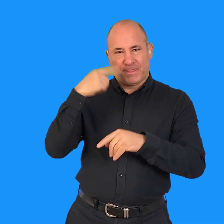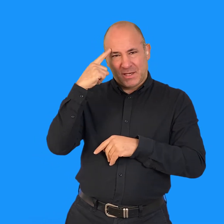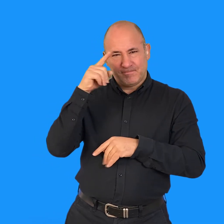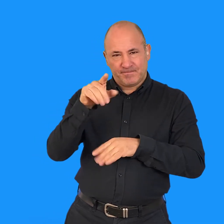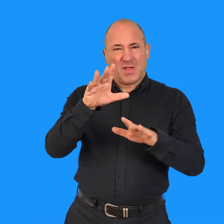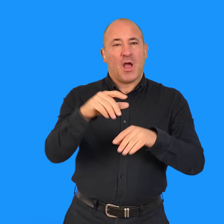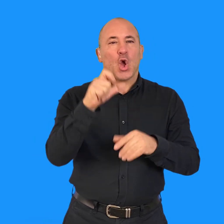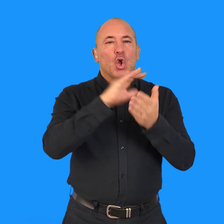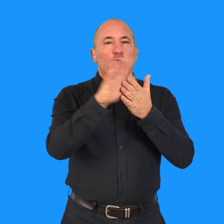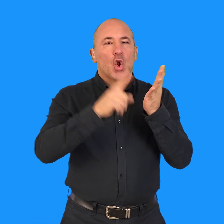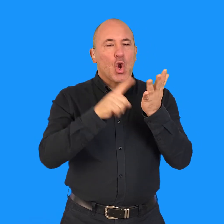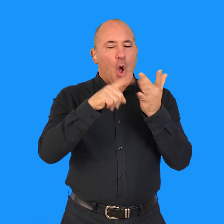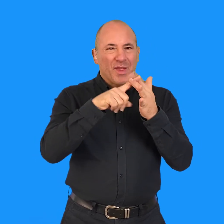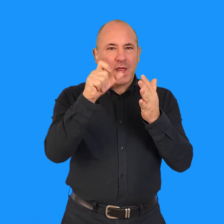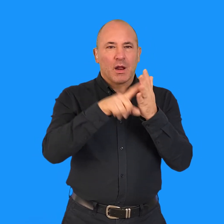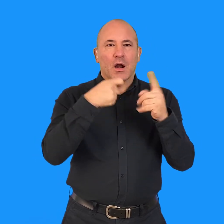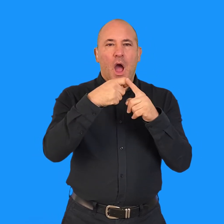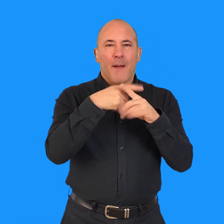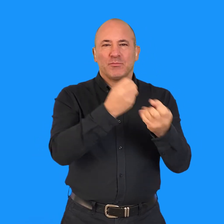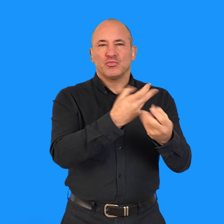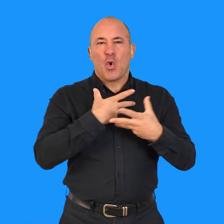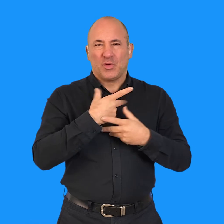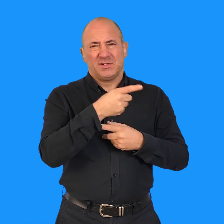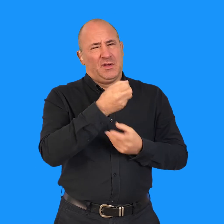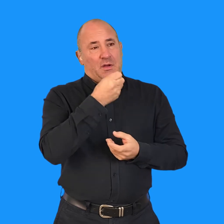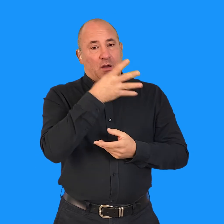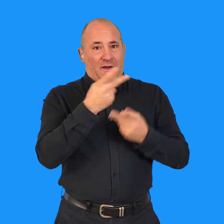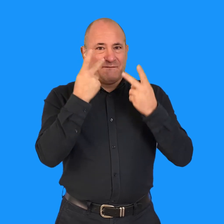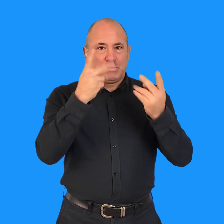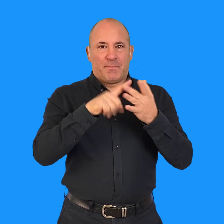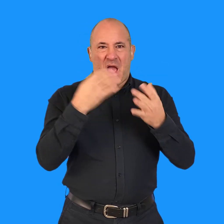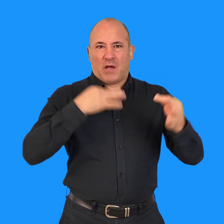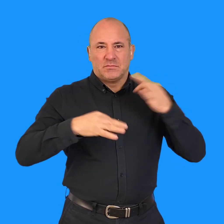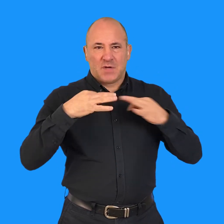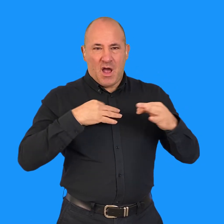Chloe Clark said to me, who he is a brilliant visually impaired actor, audio description consultant,